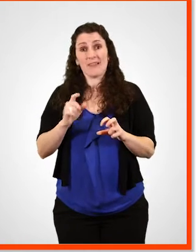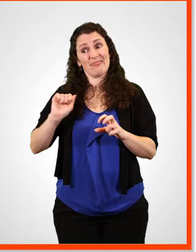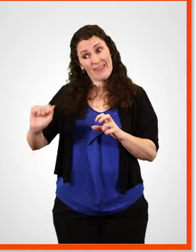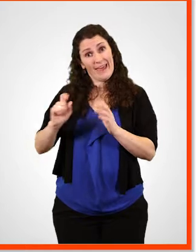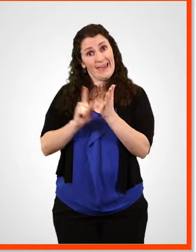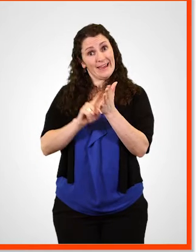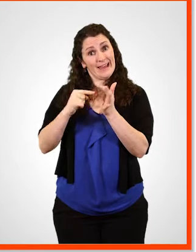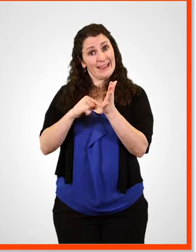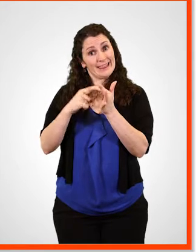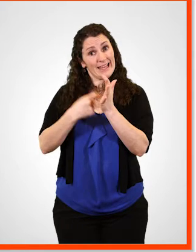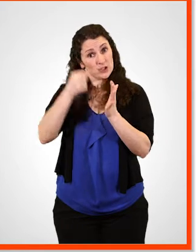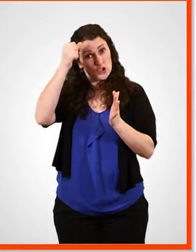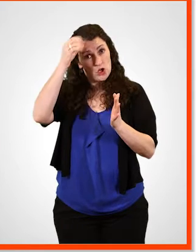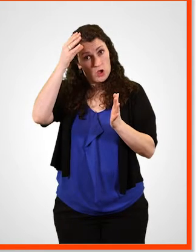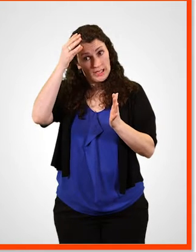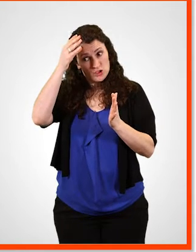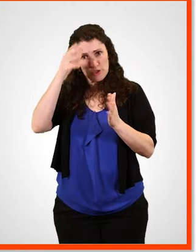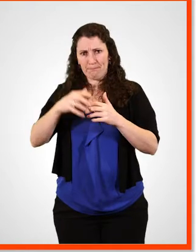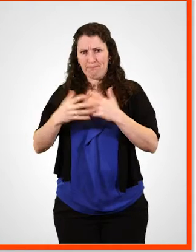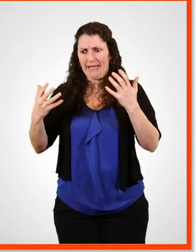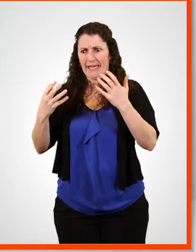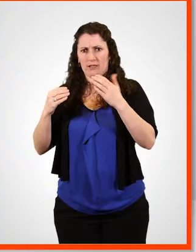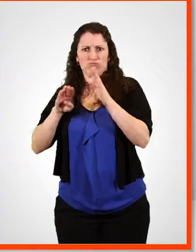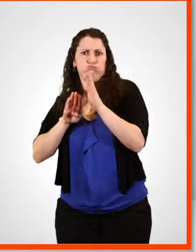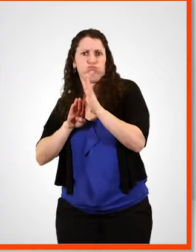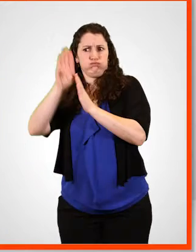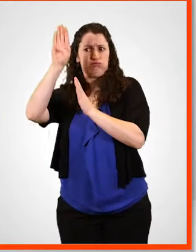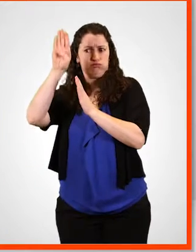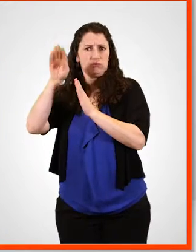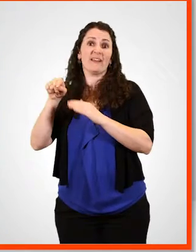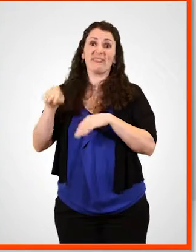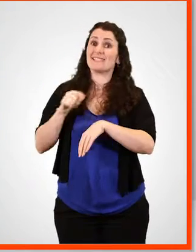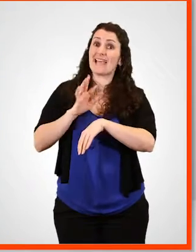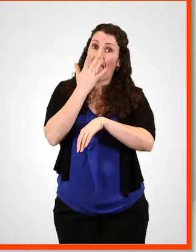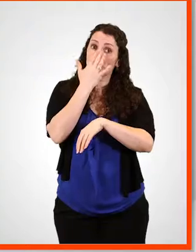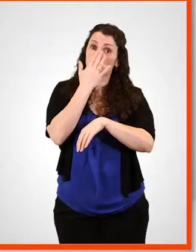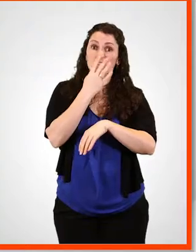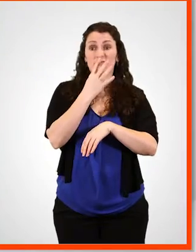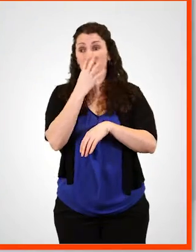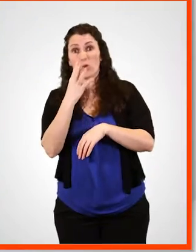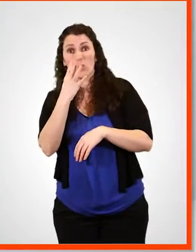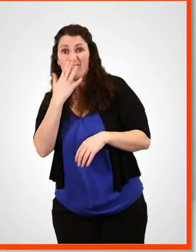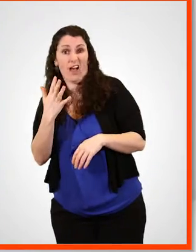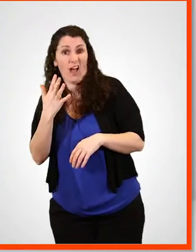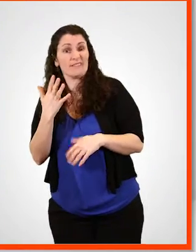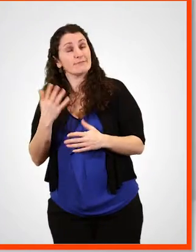occurs around this stage between the ages of 4 and 5, which is handy because this is when we're getting ready to start instruction.